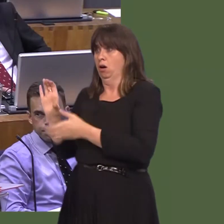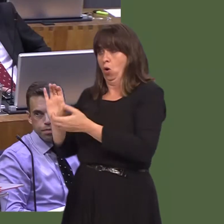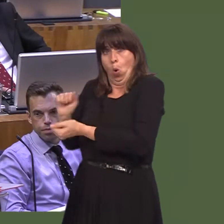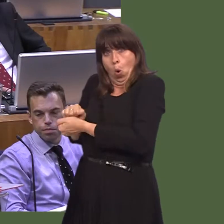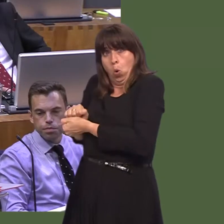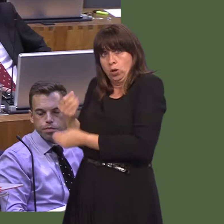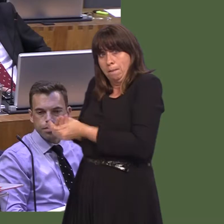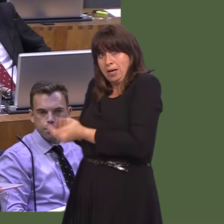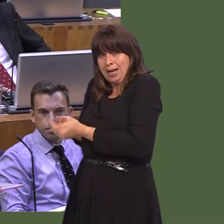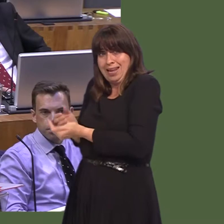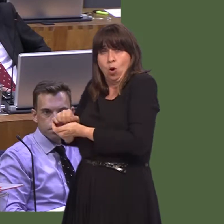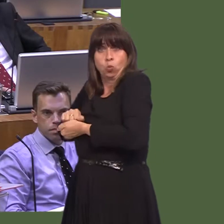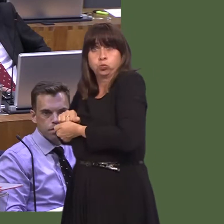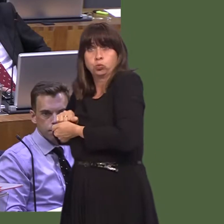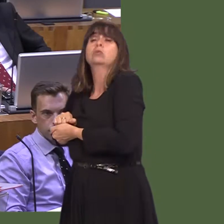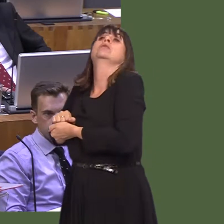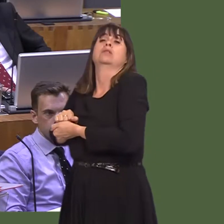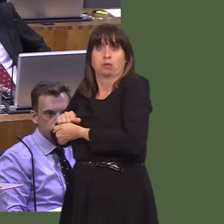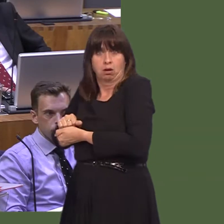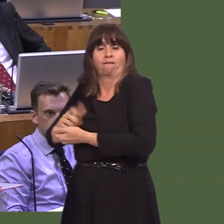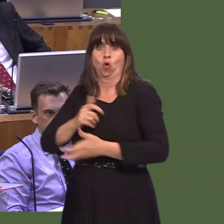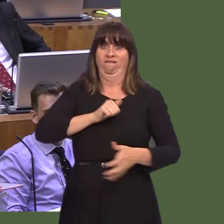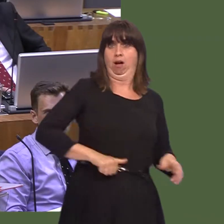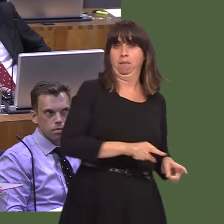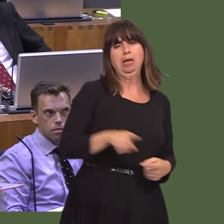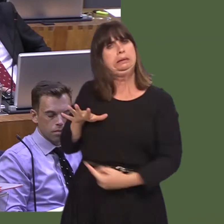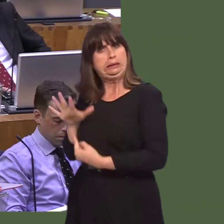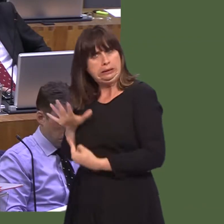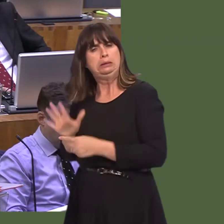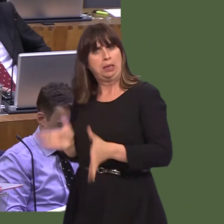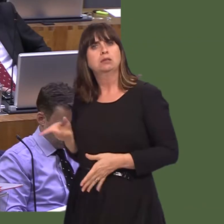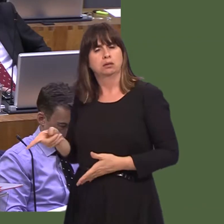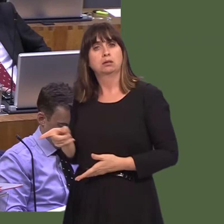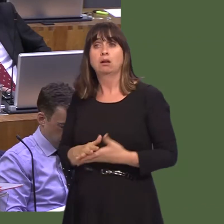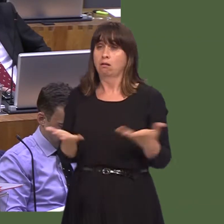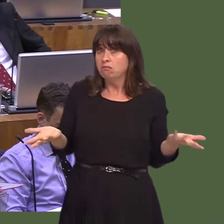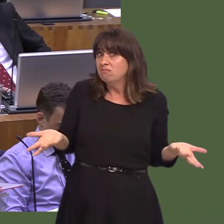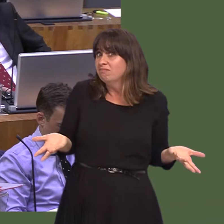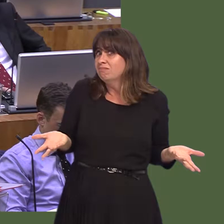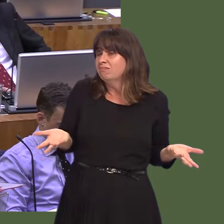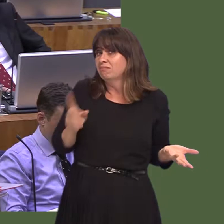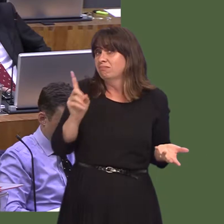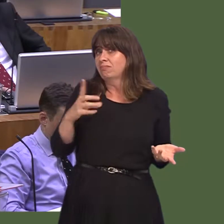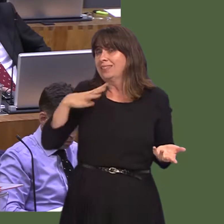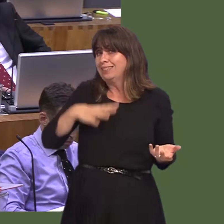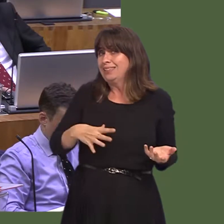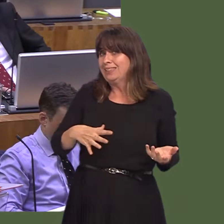as it is now until there's agreement to change things. That's hugely important. But, none of this means anything without a market.